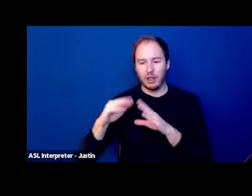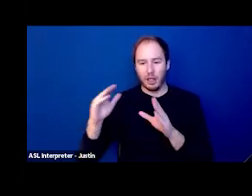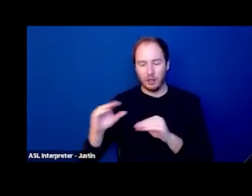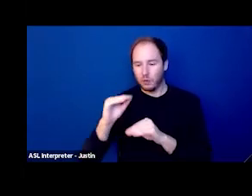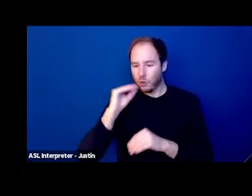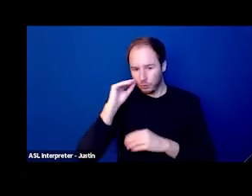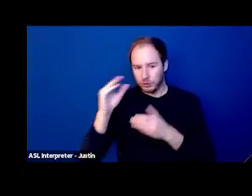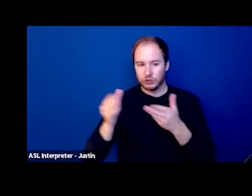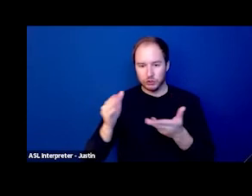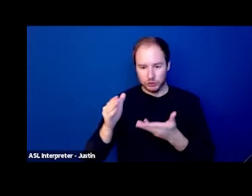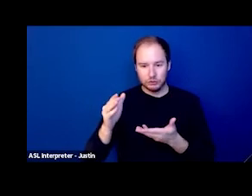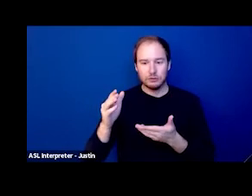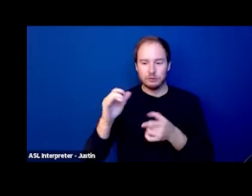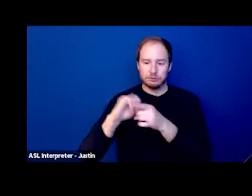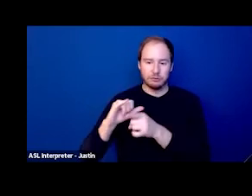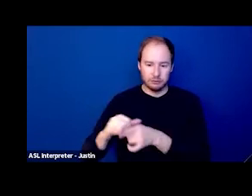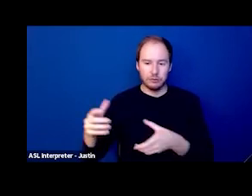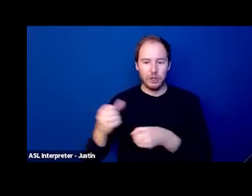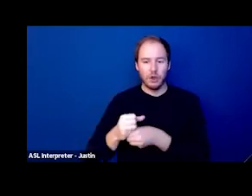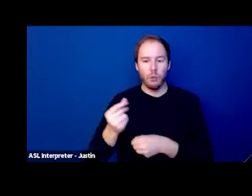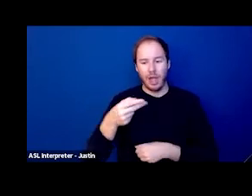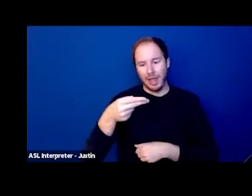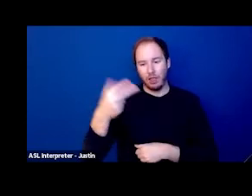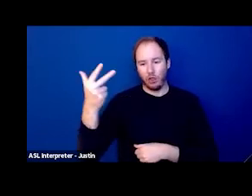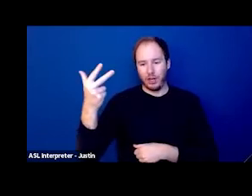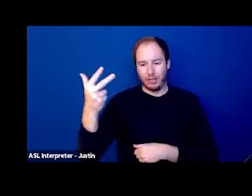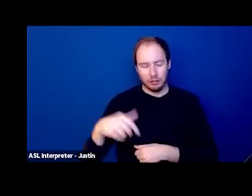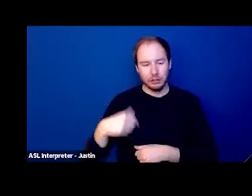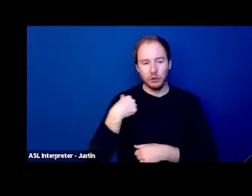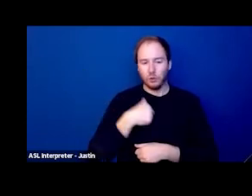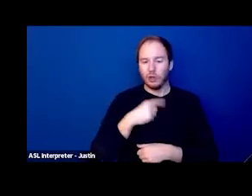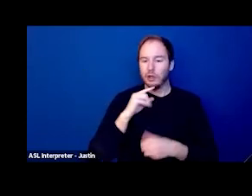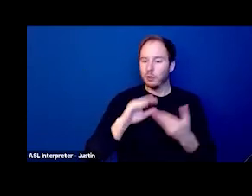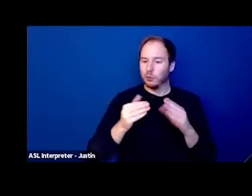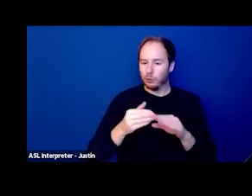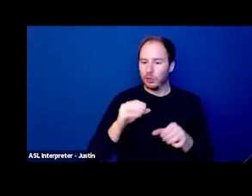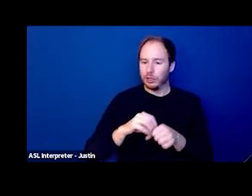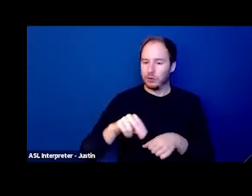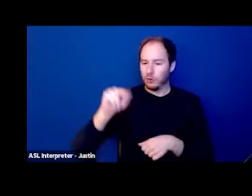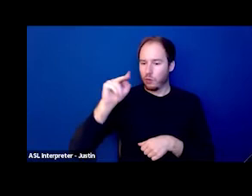mouthful, so we call ourselves H3. We are a community located in Northern California